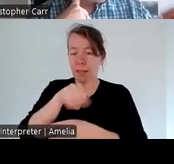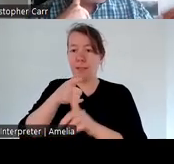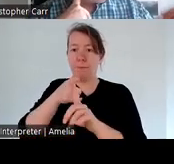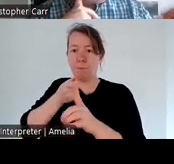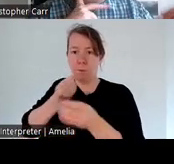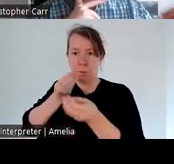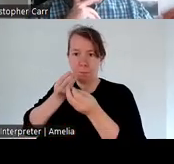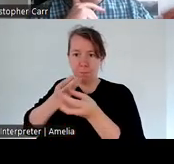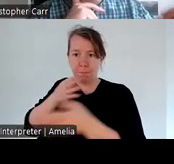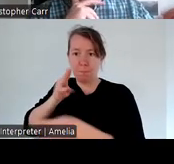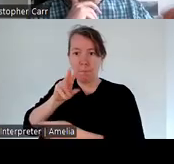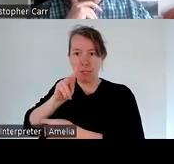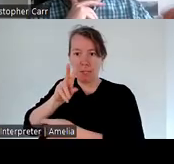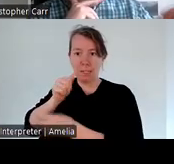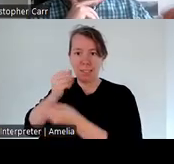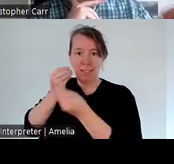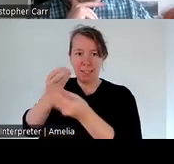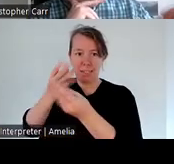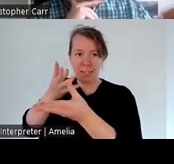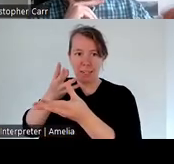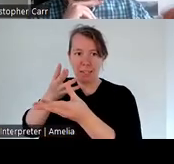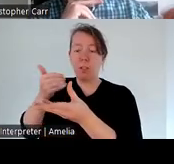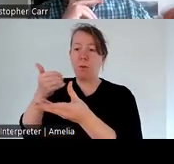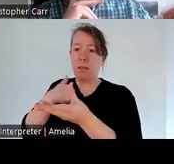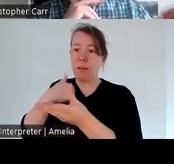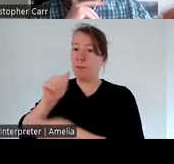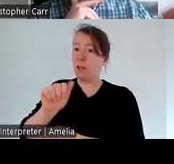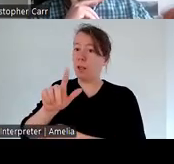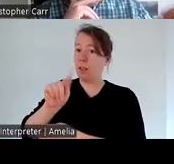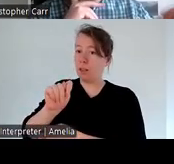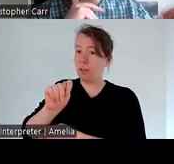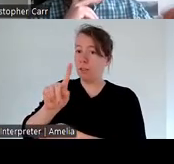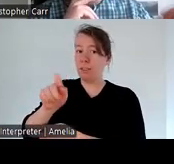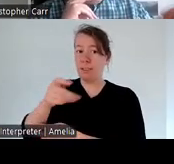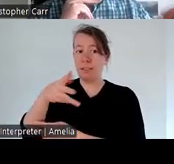inside of the EPUB, you would have things like alternative text, all one word, right,